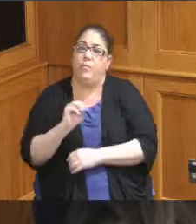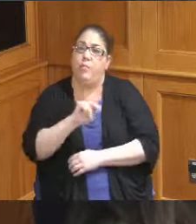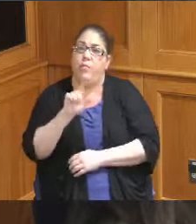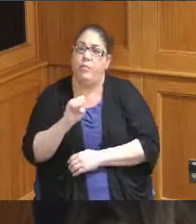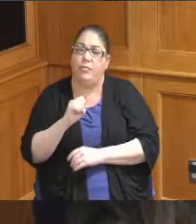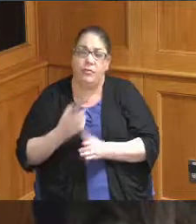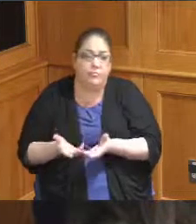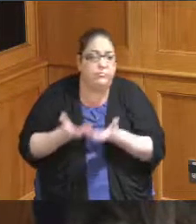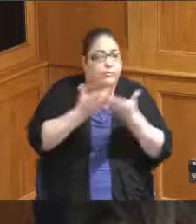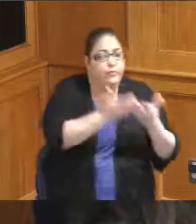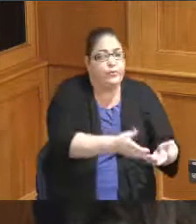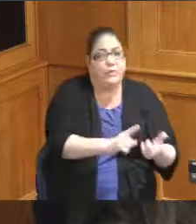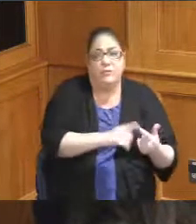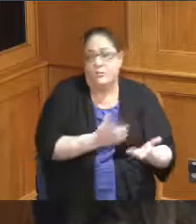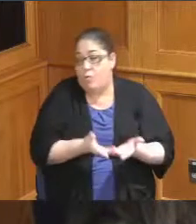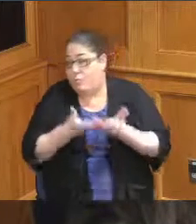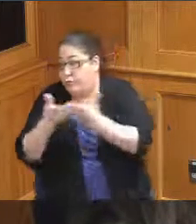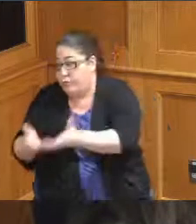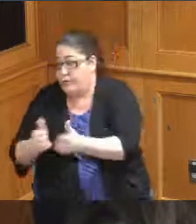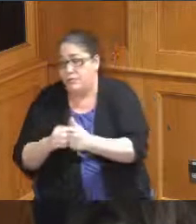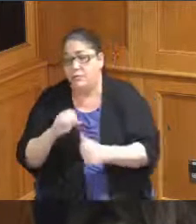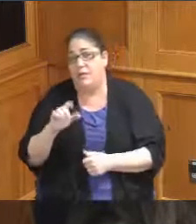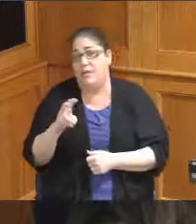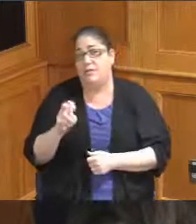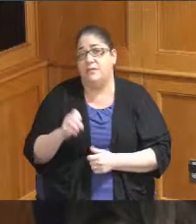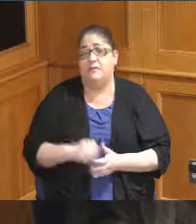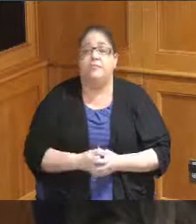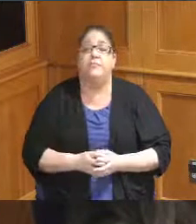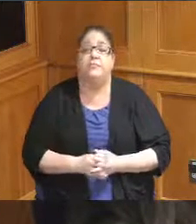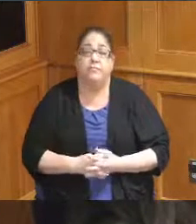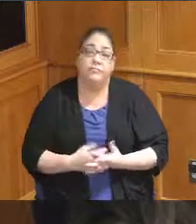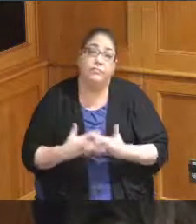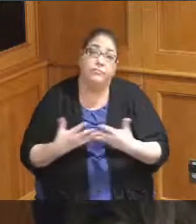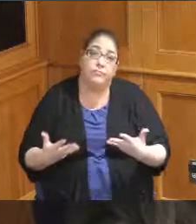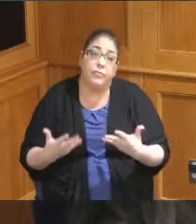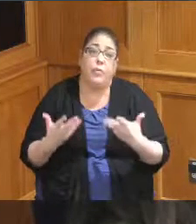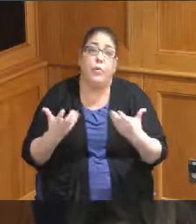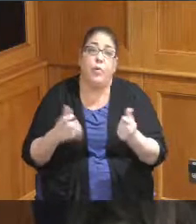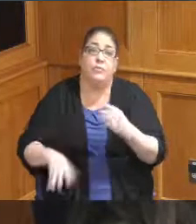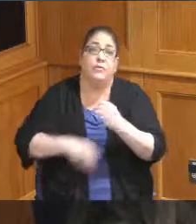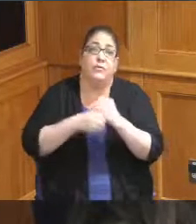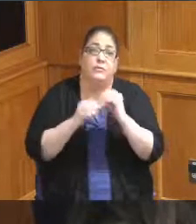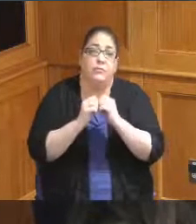so I just wanted to put that out there because we want to do a lot with it we've got a discount card